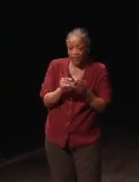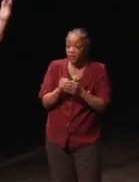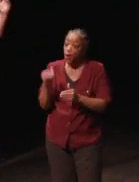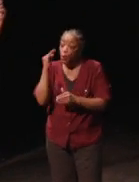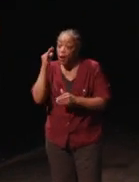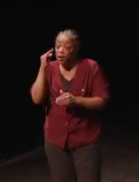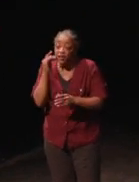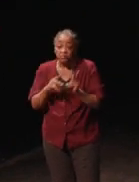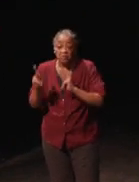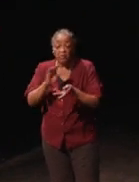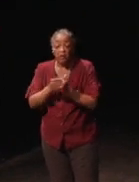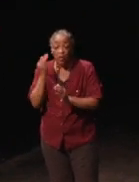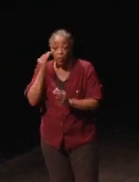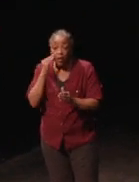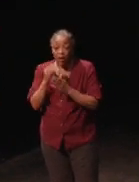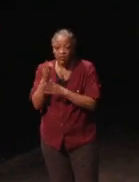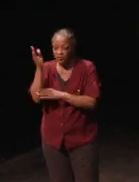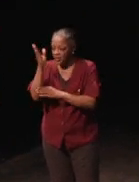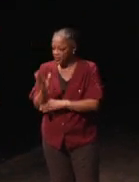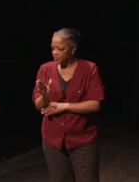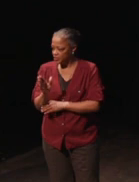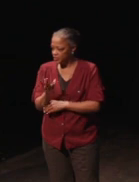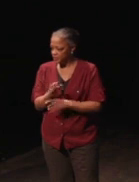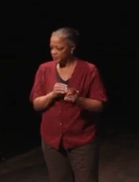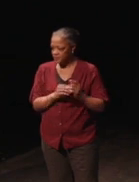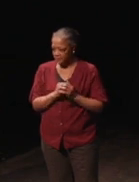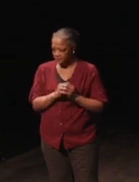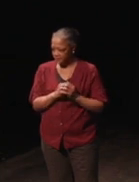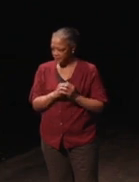This is what I've engaged up on the screen in the event.